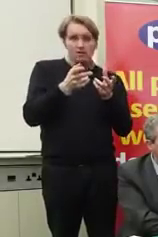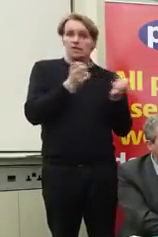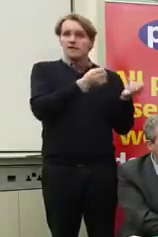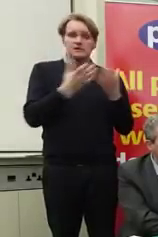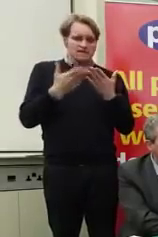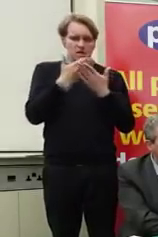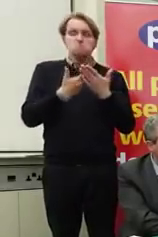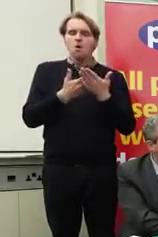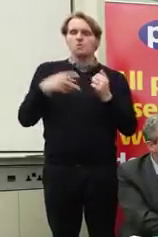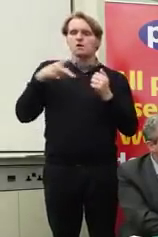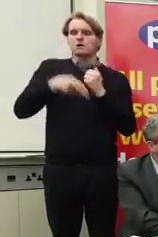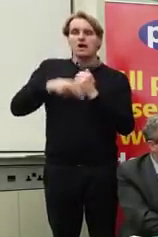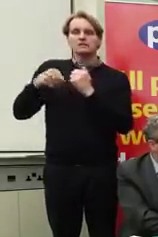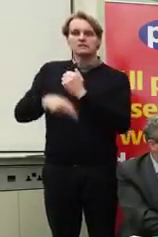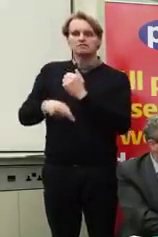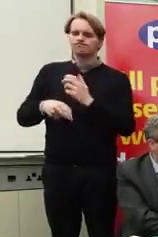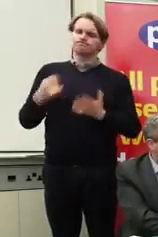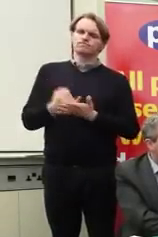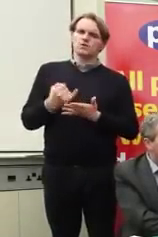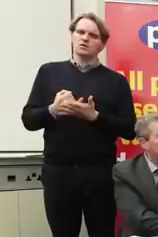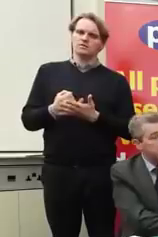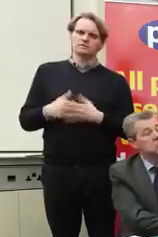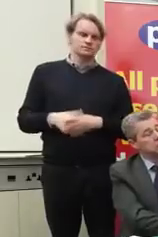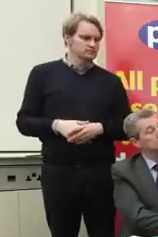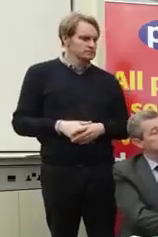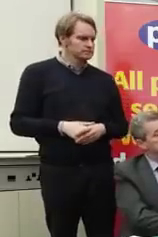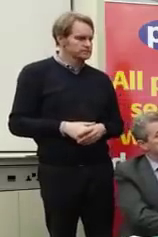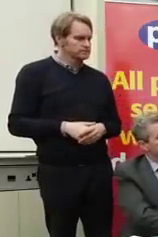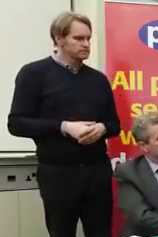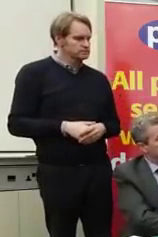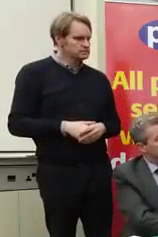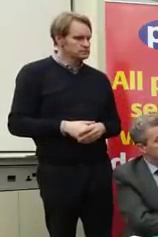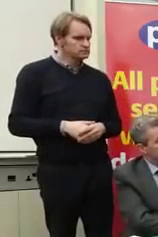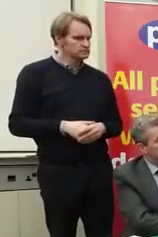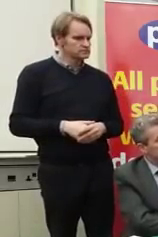exercise. Mark we I think we'd welcome